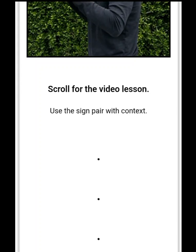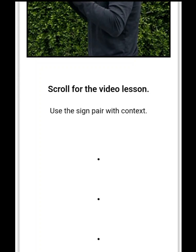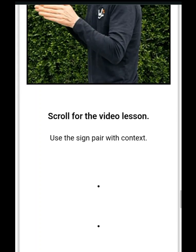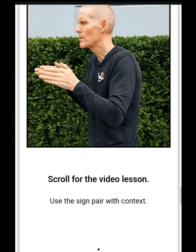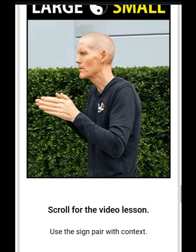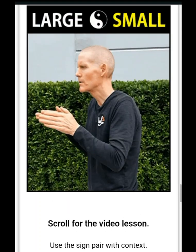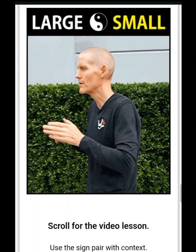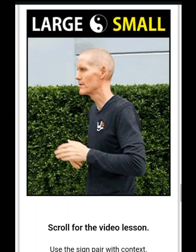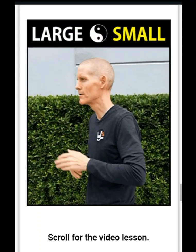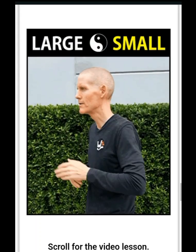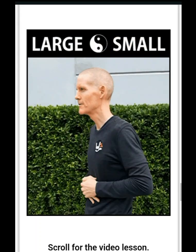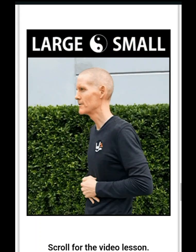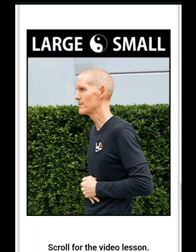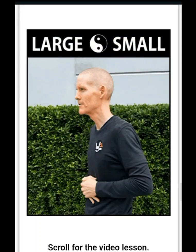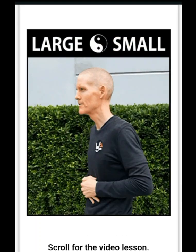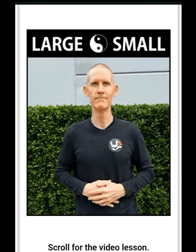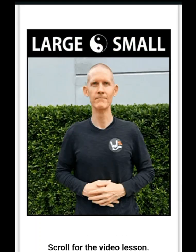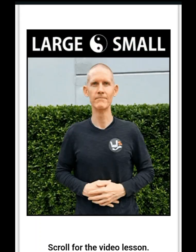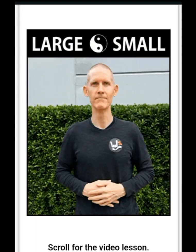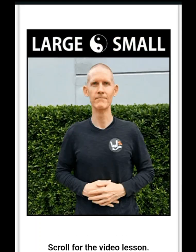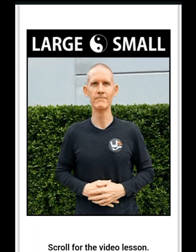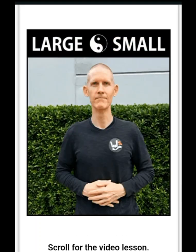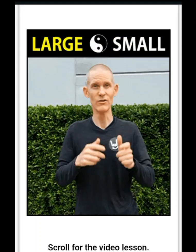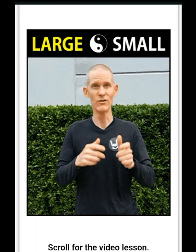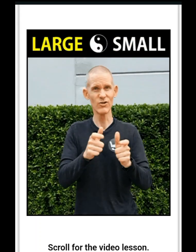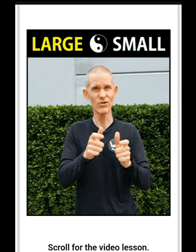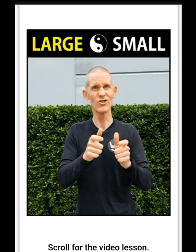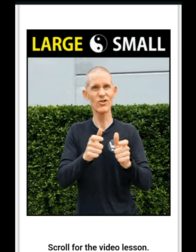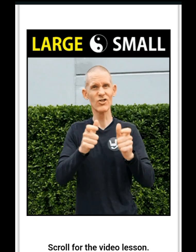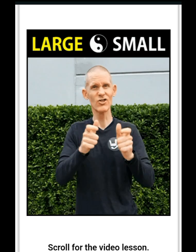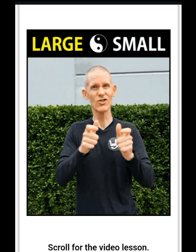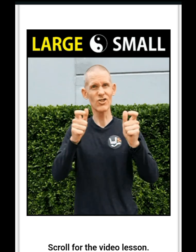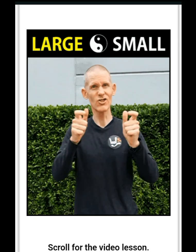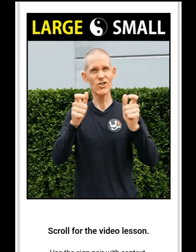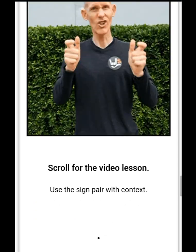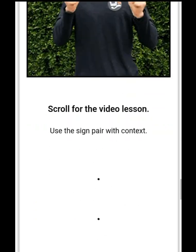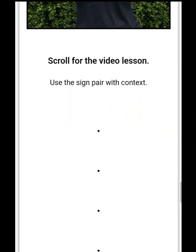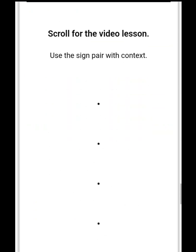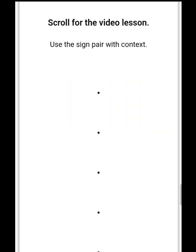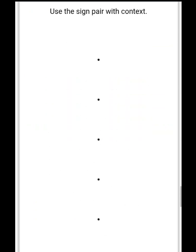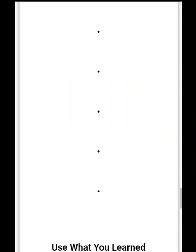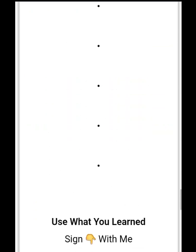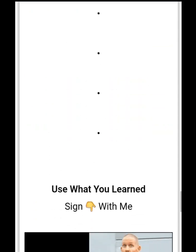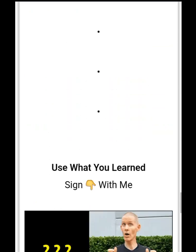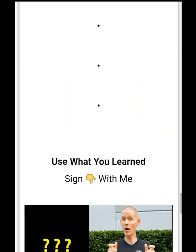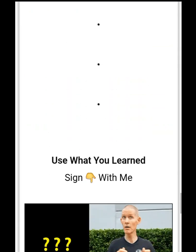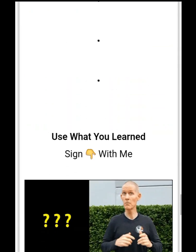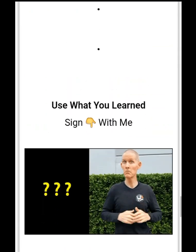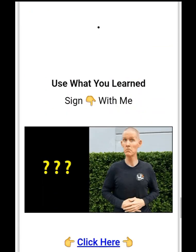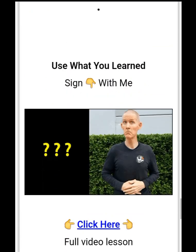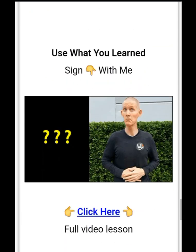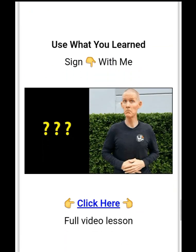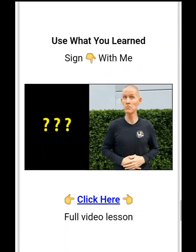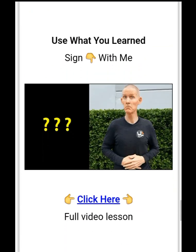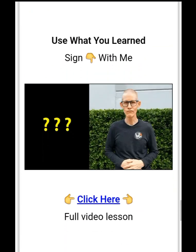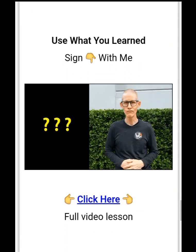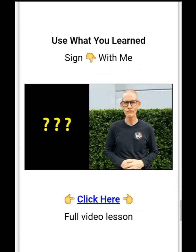so, the sign pair in this case was large and small an antonym pair so, we scroll down and it says use what you learned